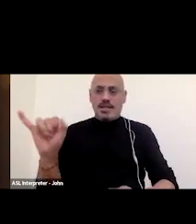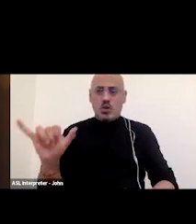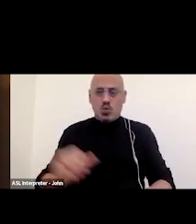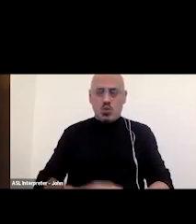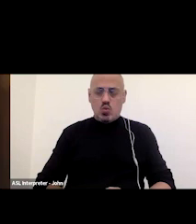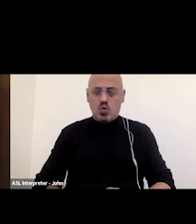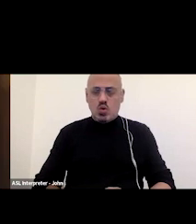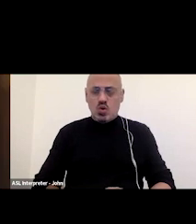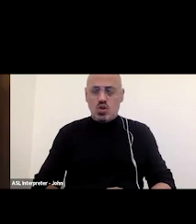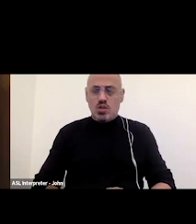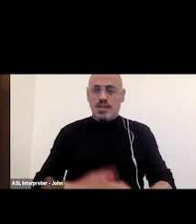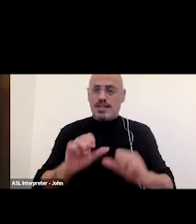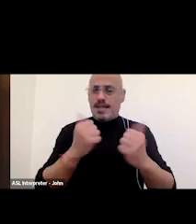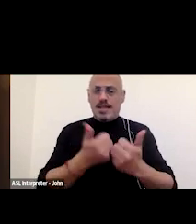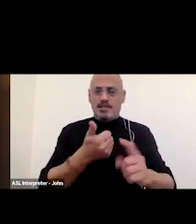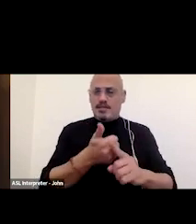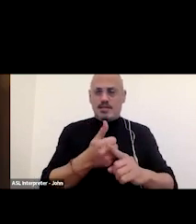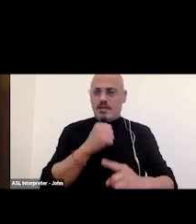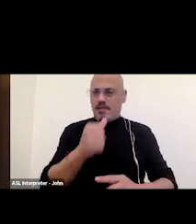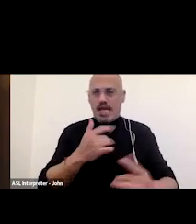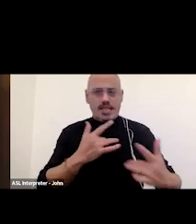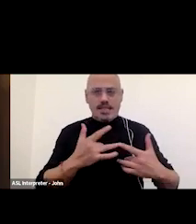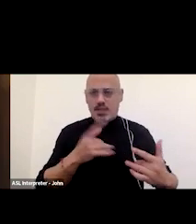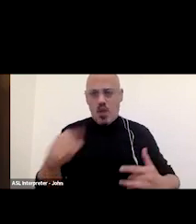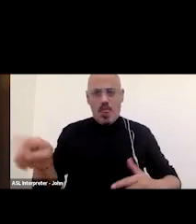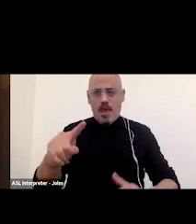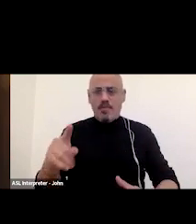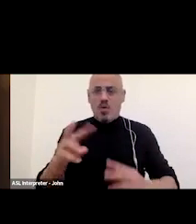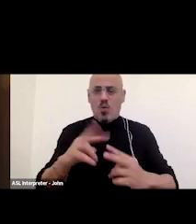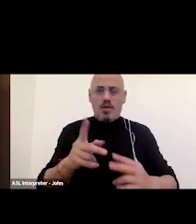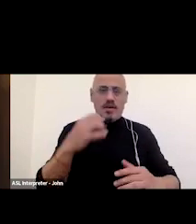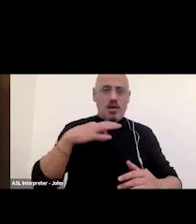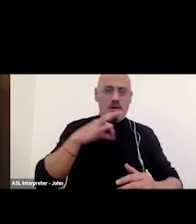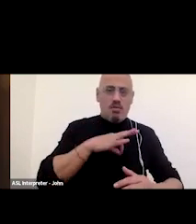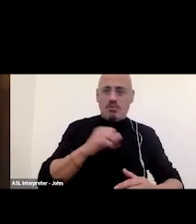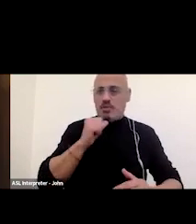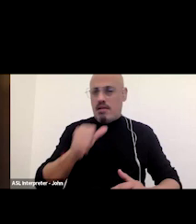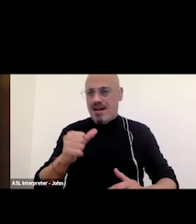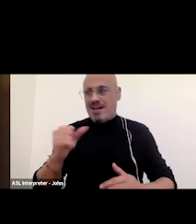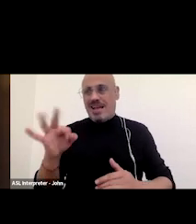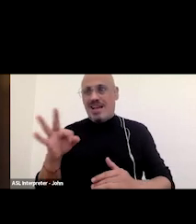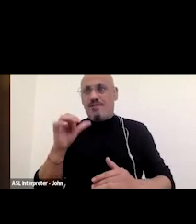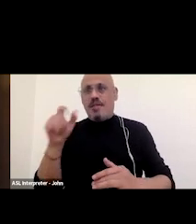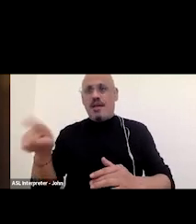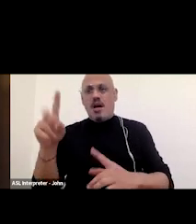and the agency is not going to consider them, whether they're eligible for SSI, unless they apply for it,